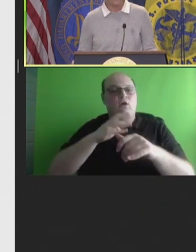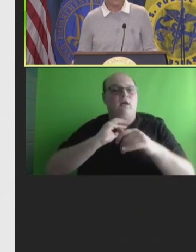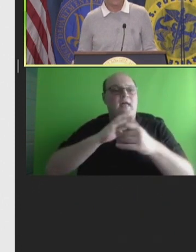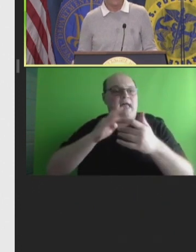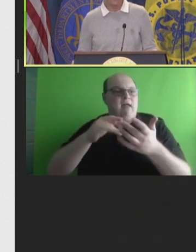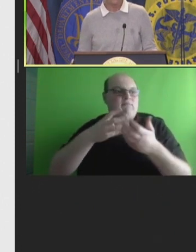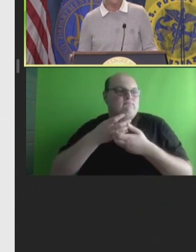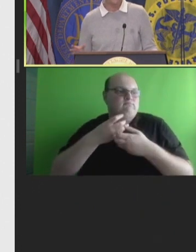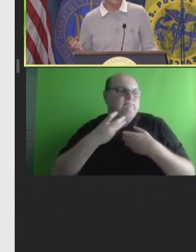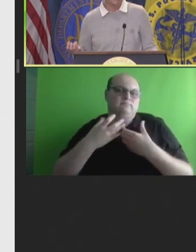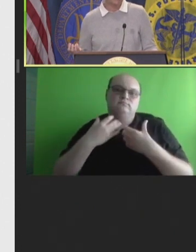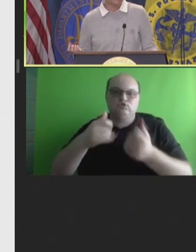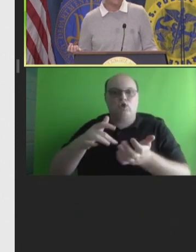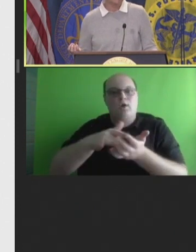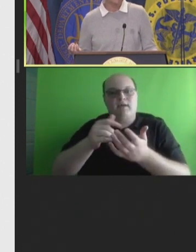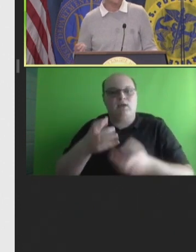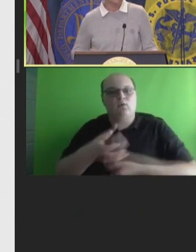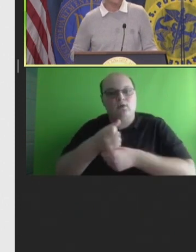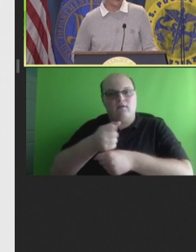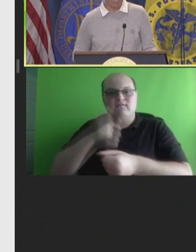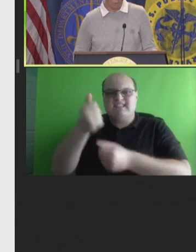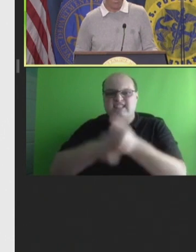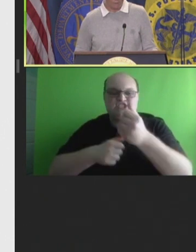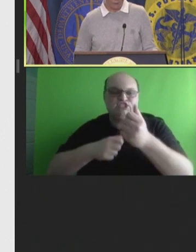So, all of those key ingredients, all of those important things,